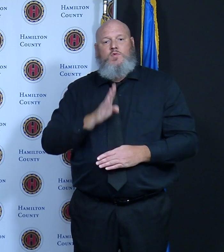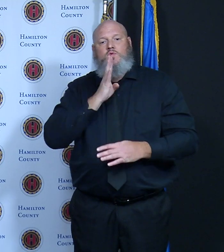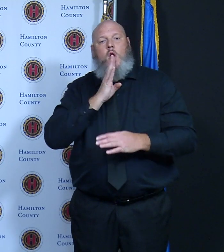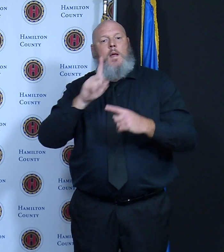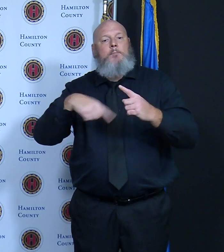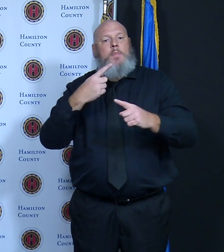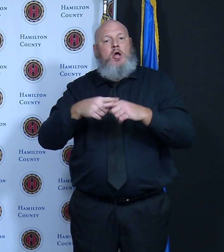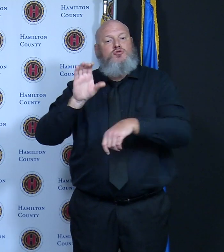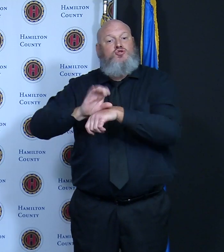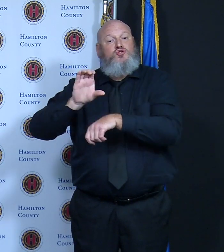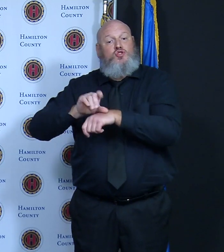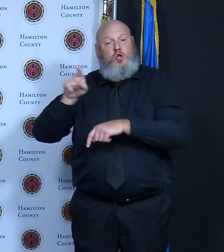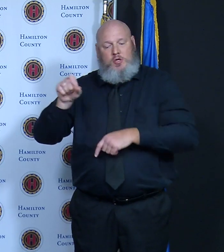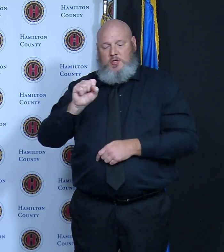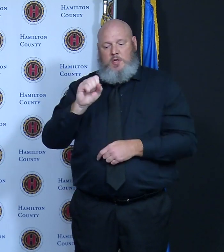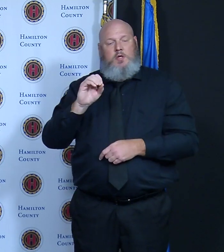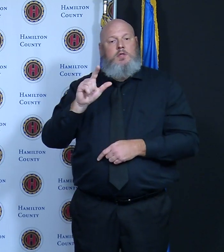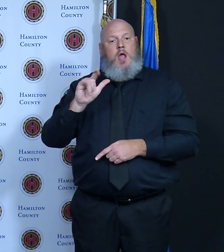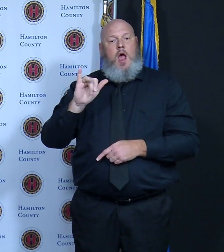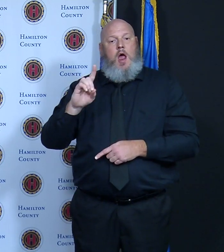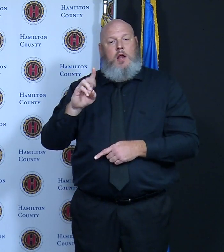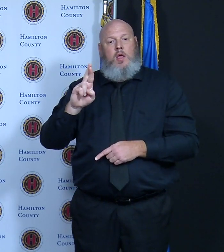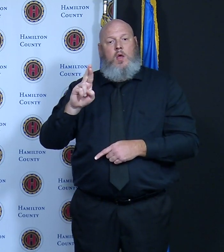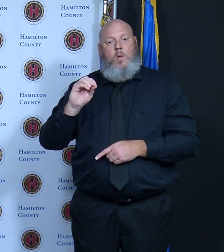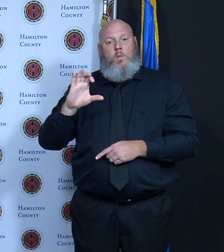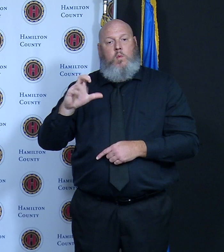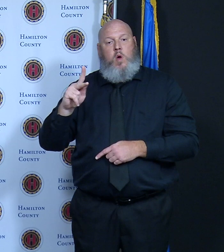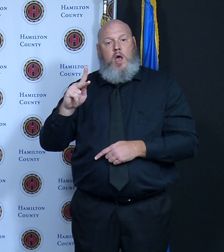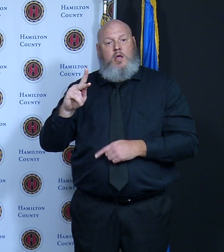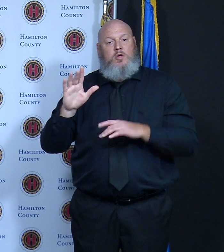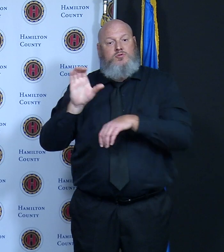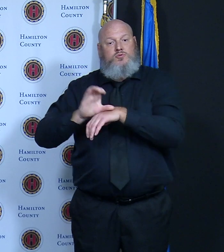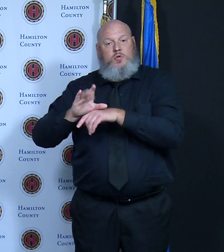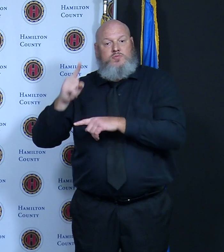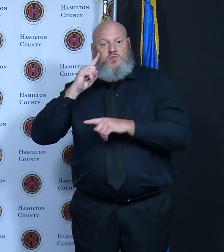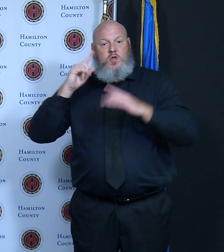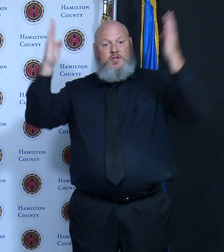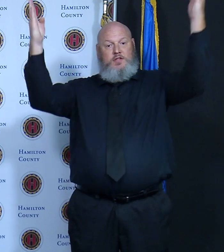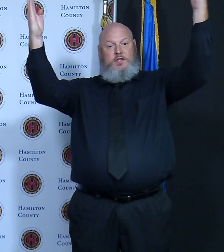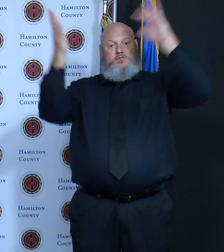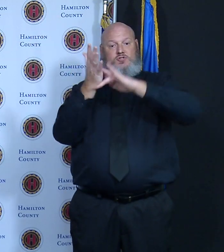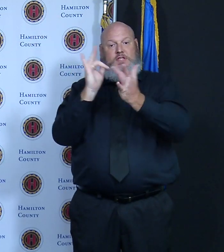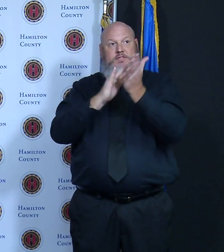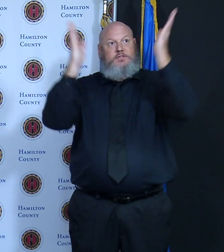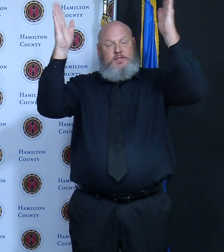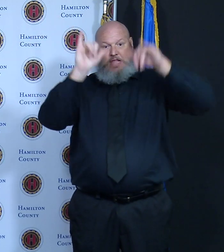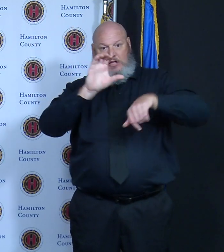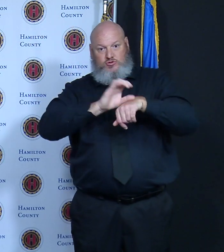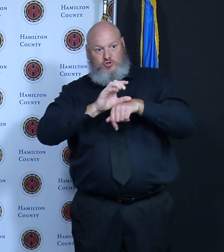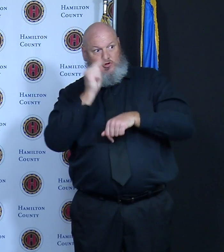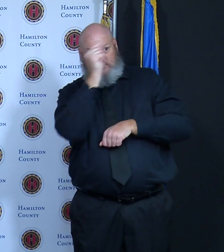County so as you know the stay-at-home order did exempt religious institutions